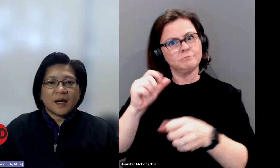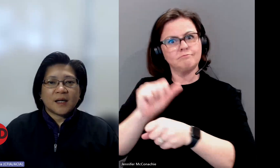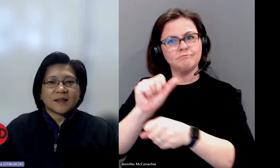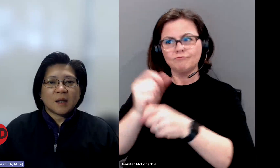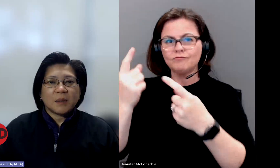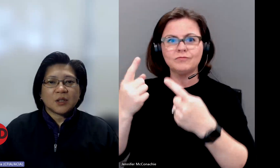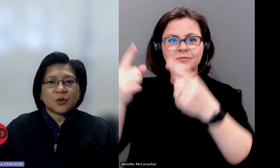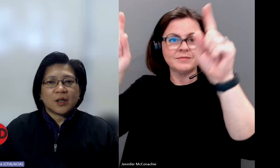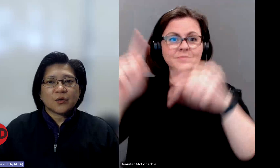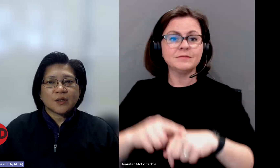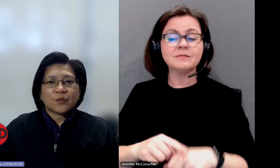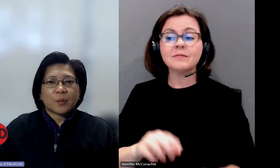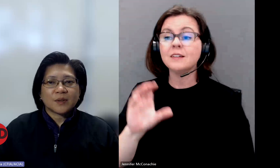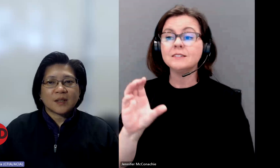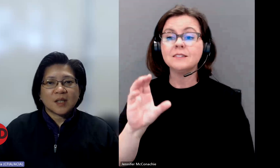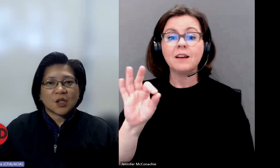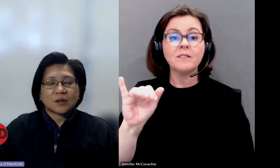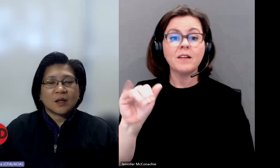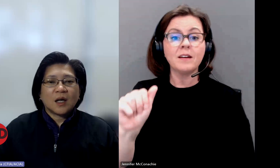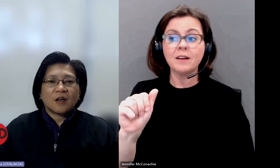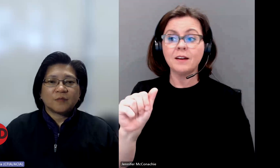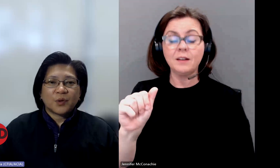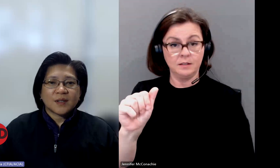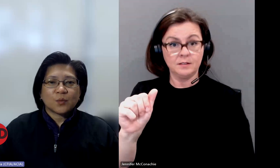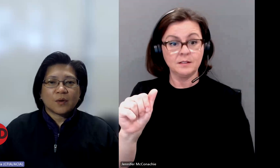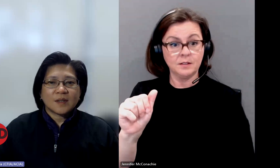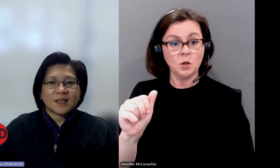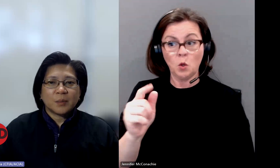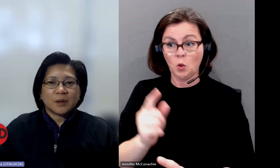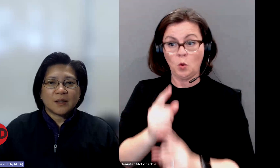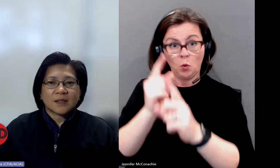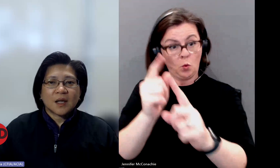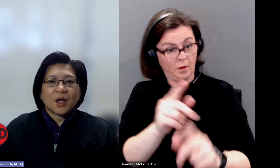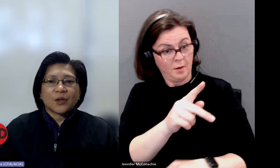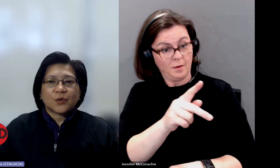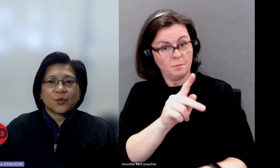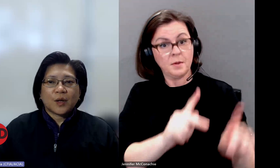as a public service. For example, the CFIA is aiming to increase